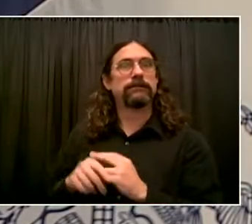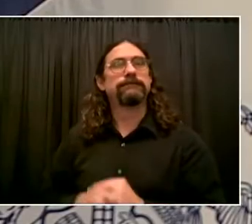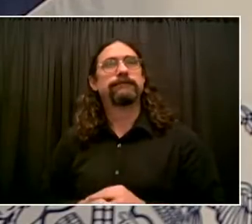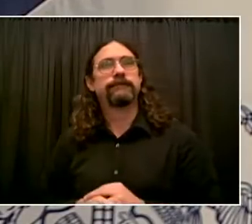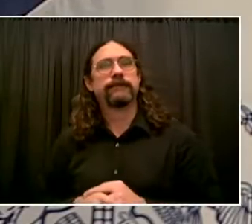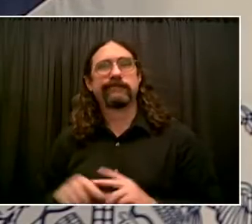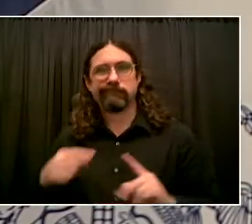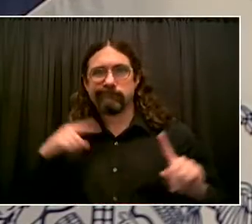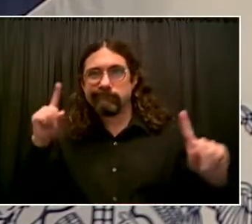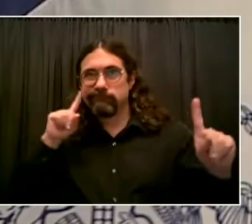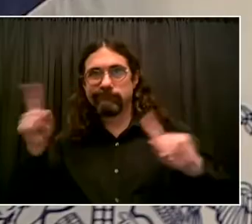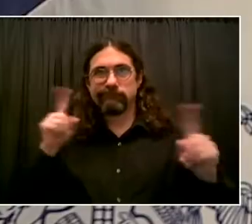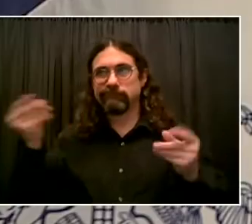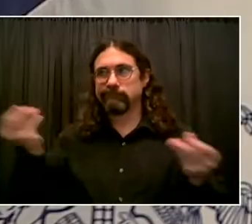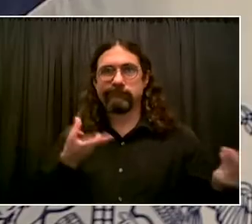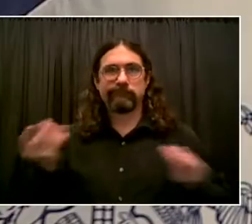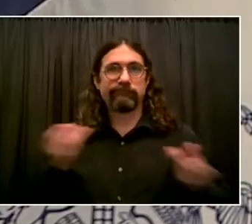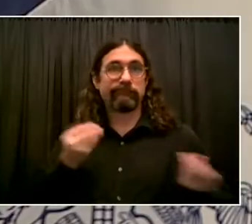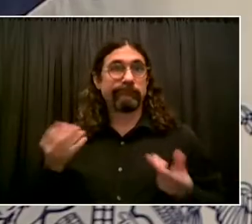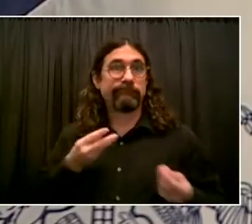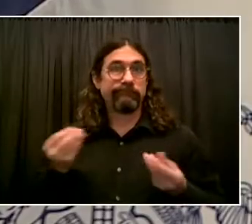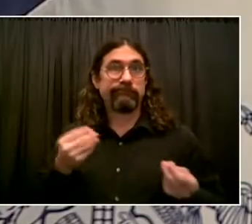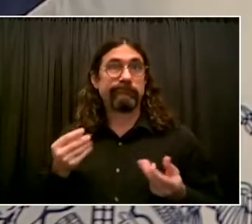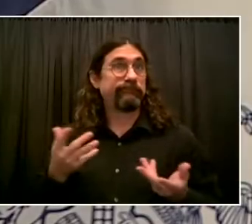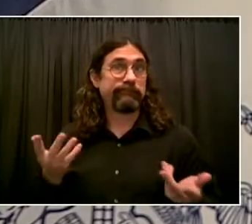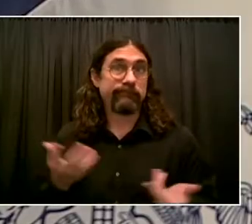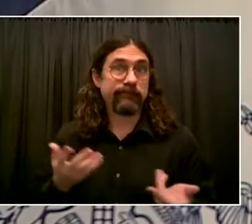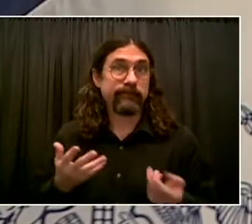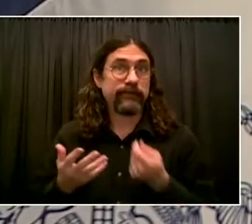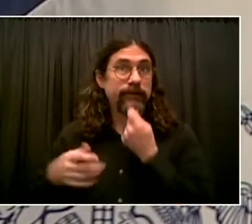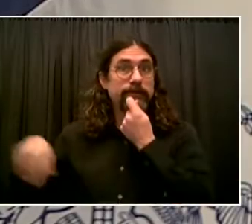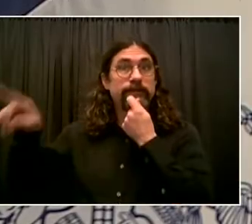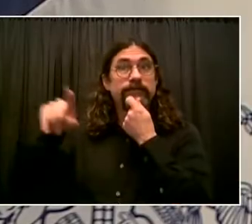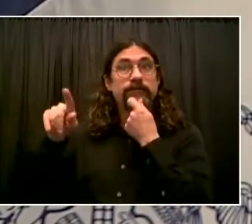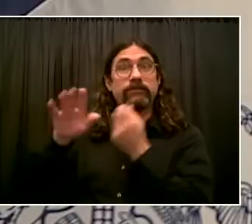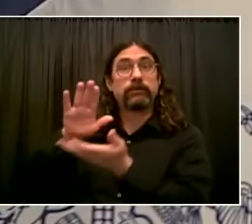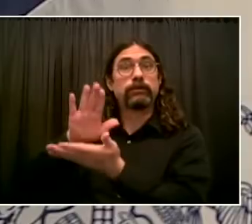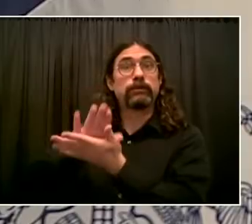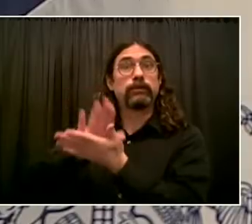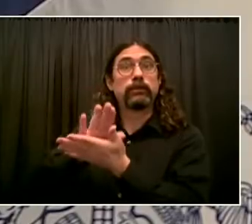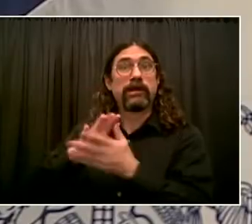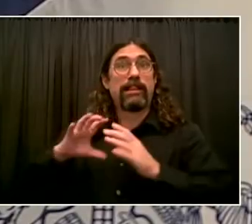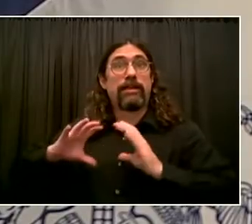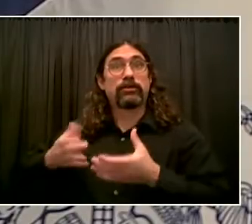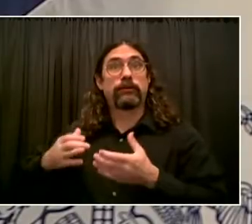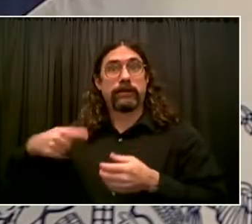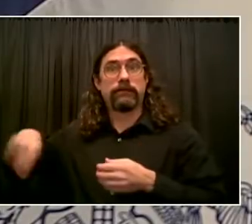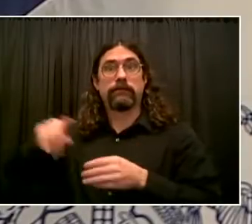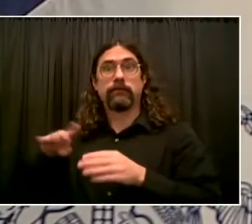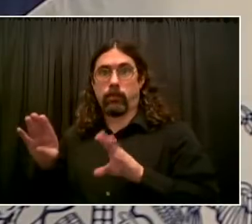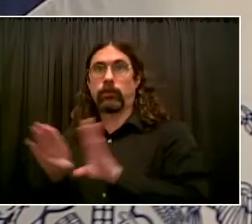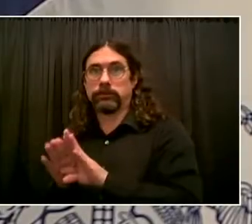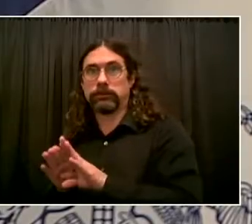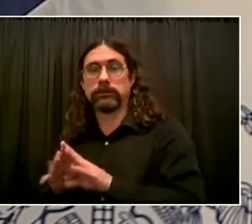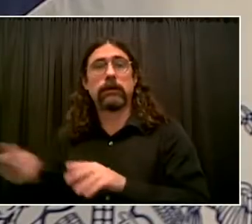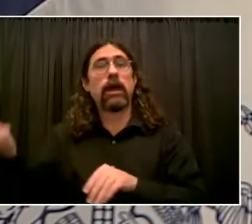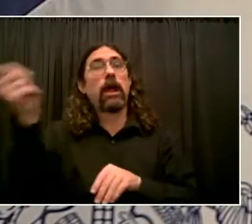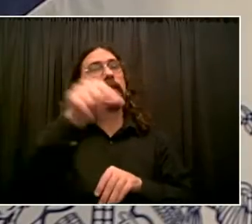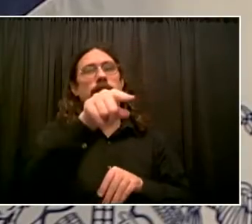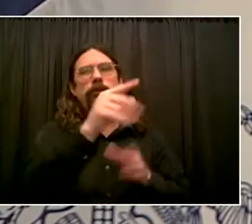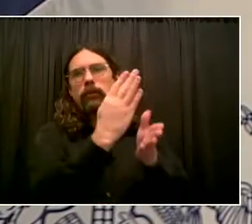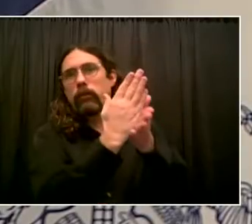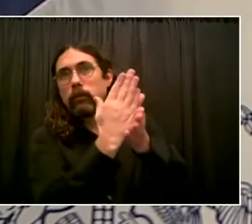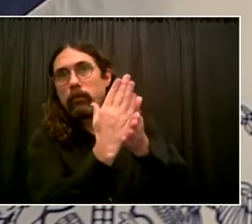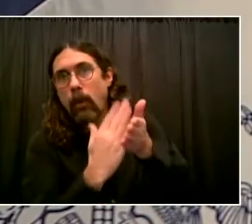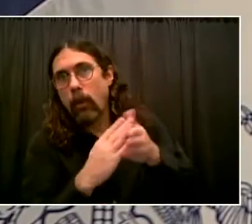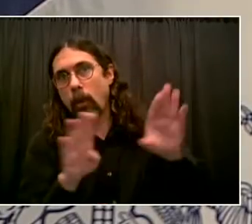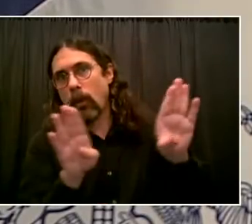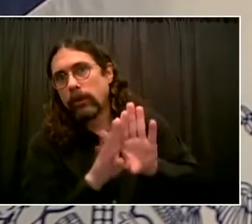HEARING ANECDOTALLYH TAT MA NY